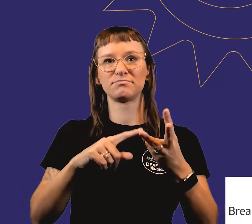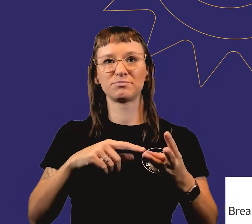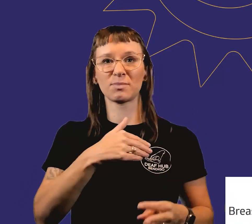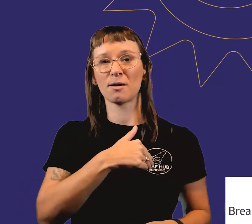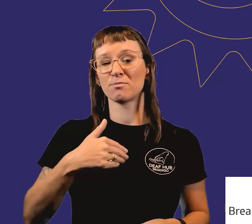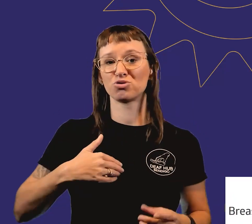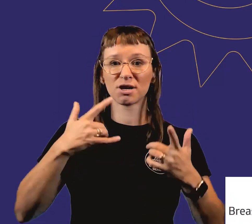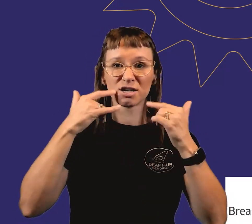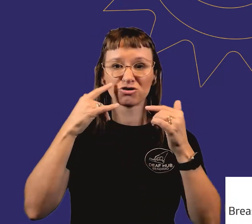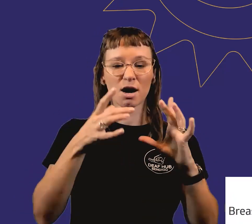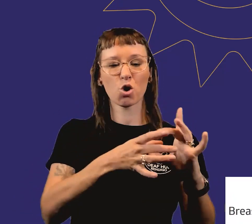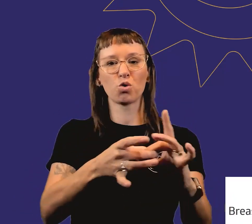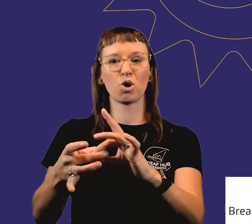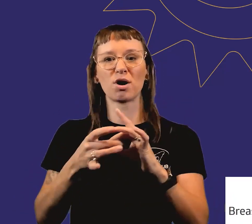and BreastScreen Coordination Unit.